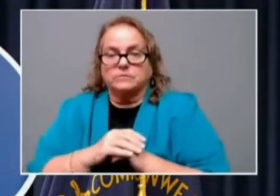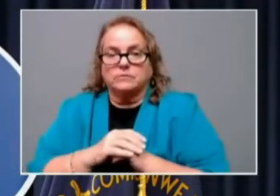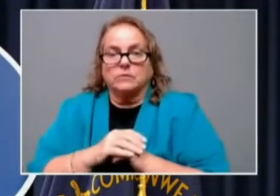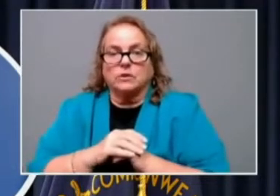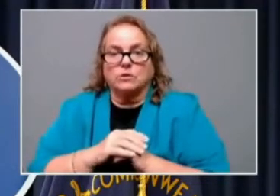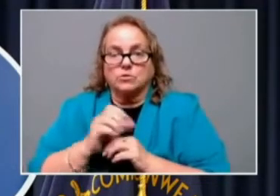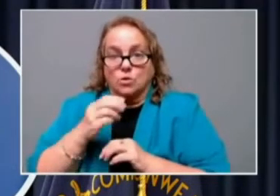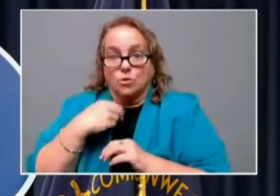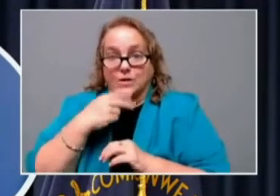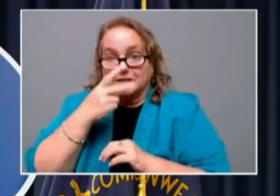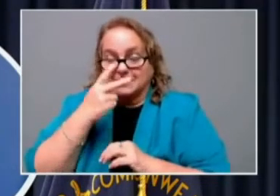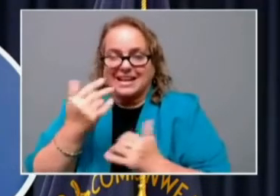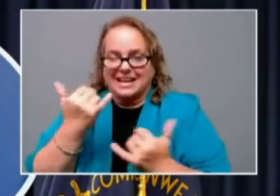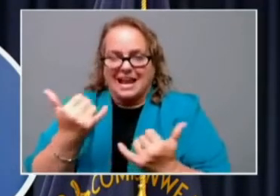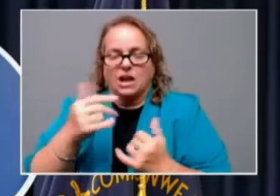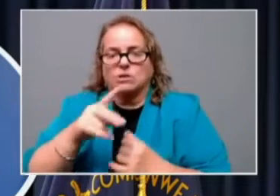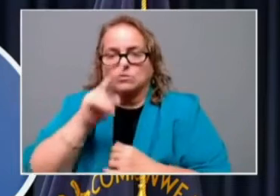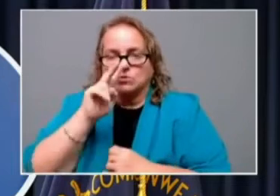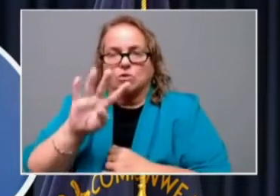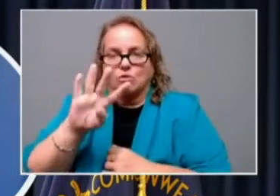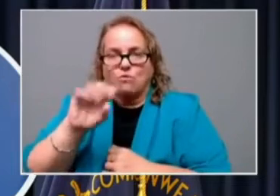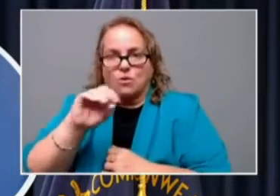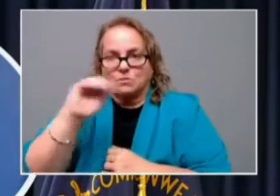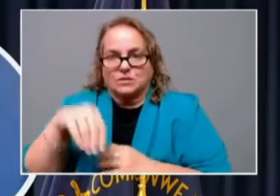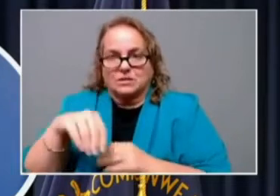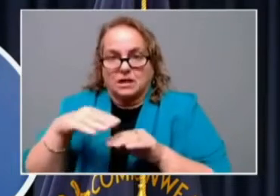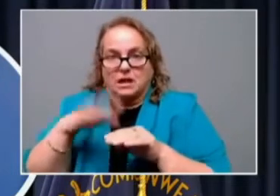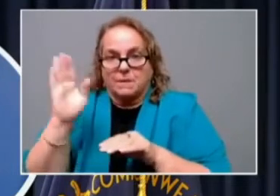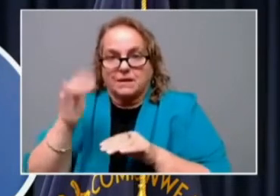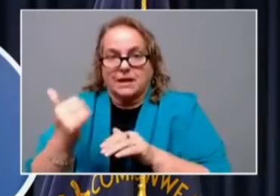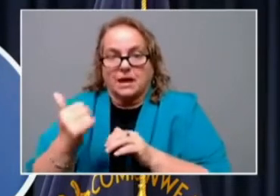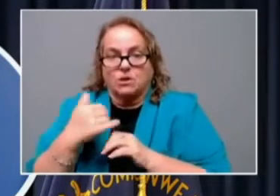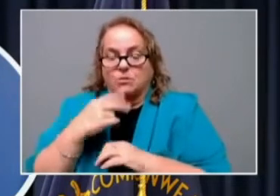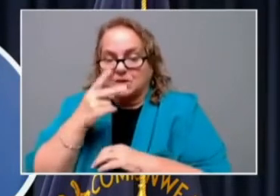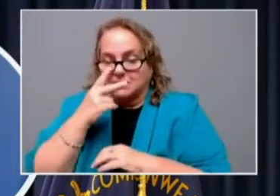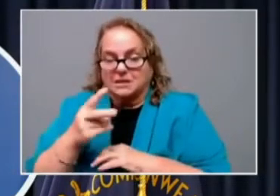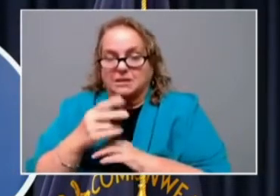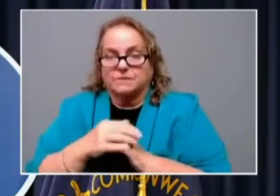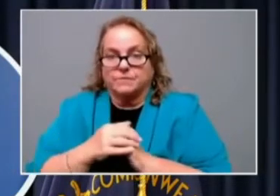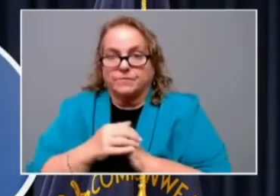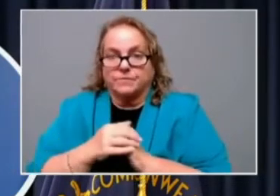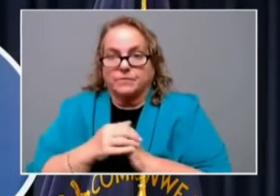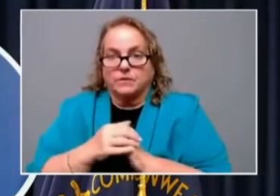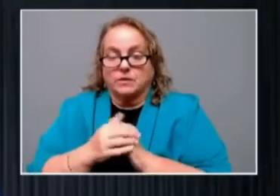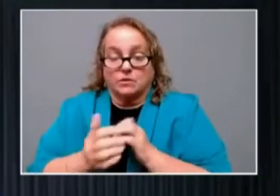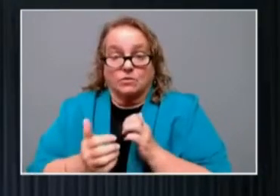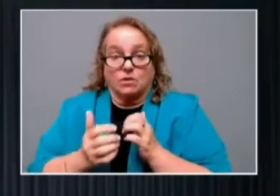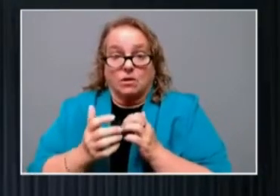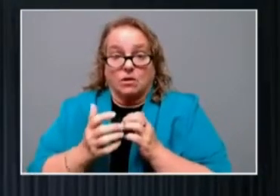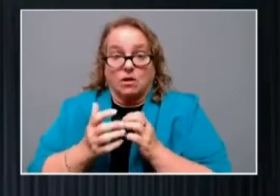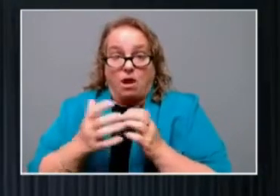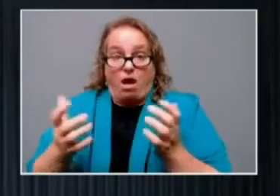do the 40% and up. We have seen not just an influx of additional data On a